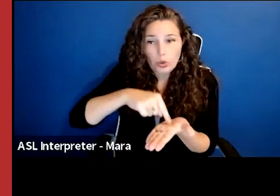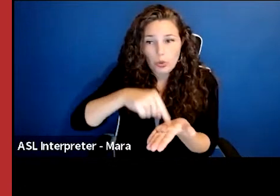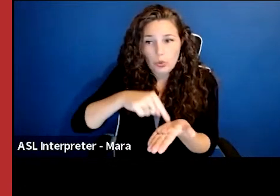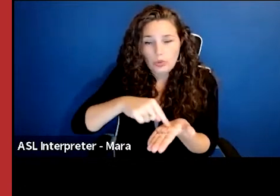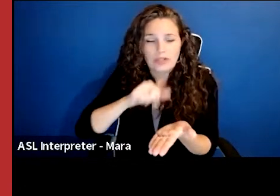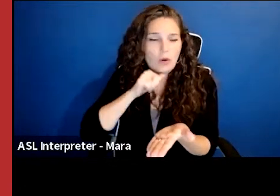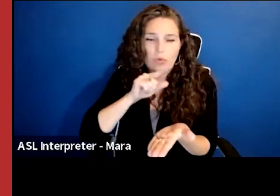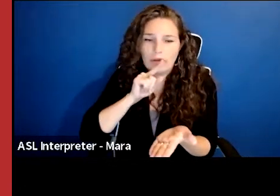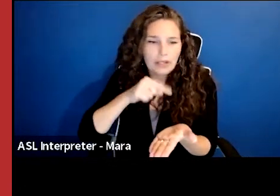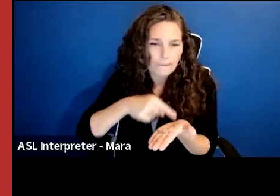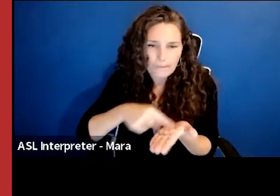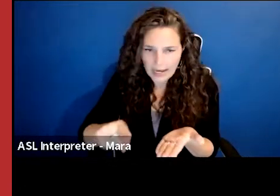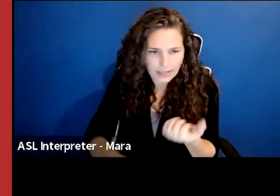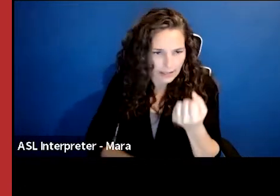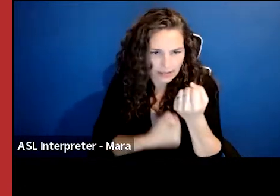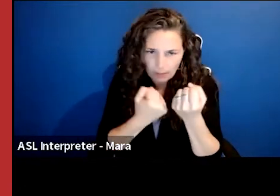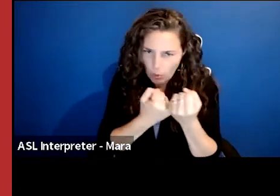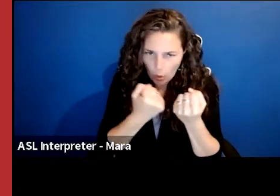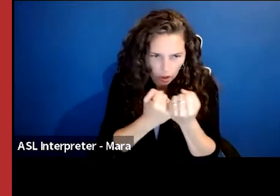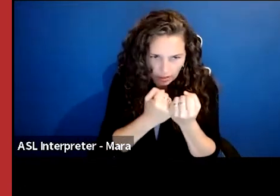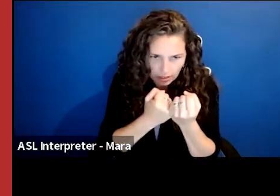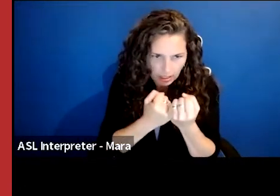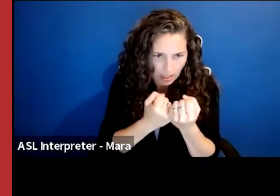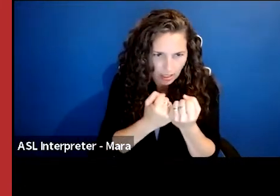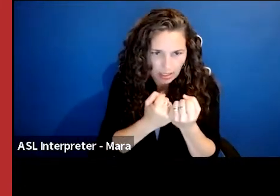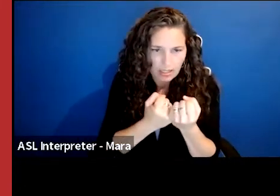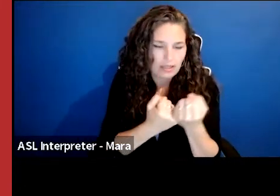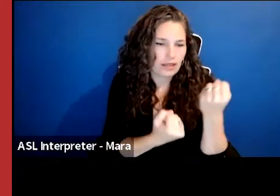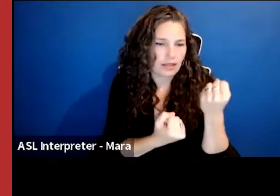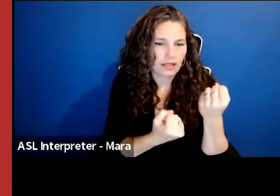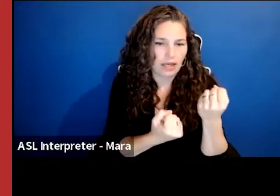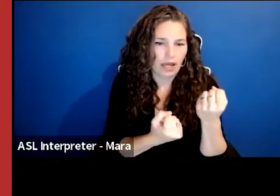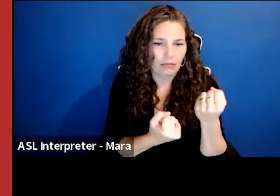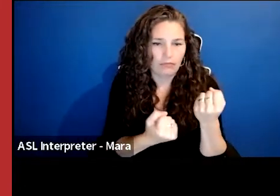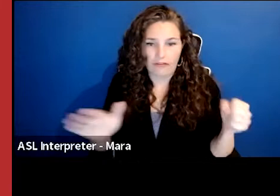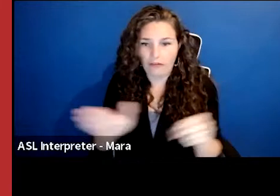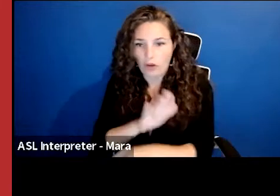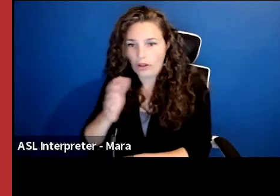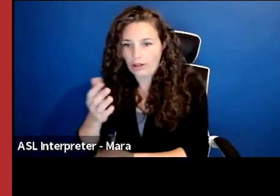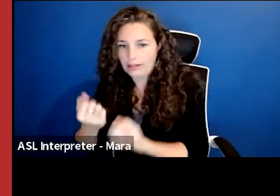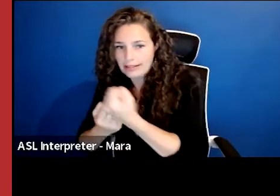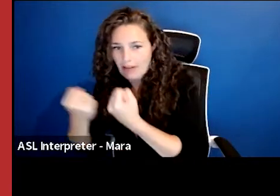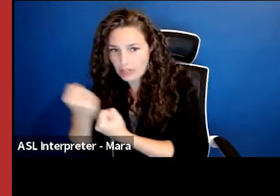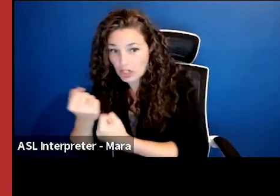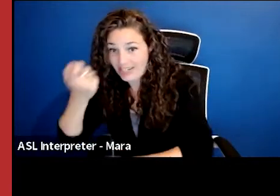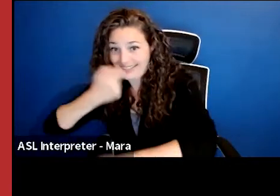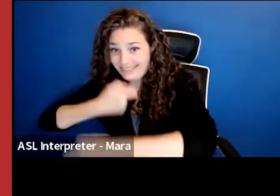We rely on donations and grants for all of our programs, and I think that's something else